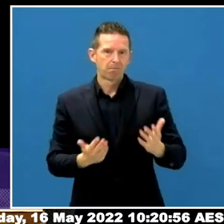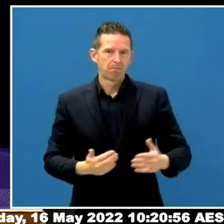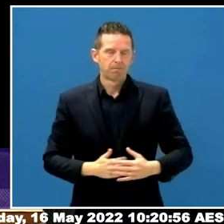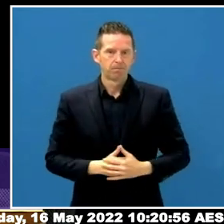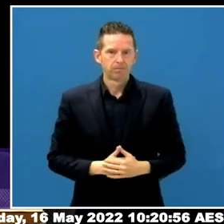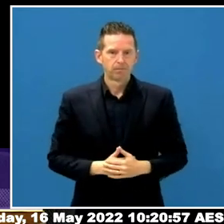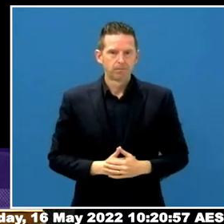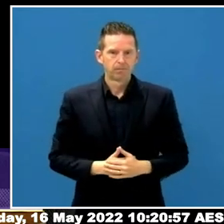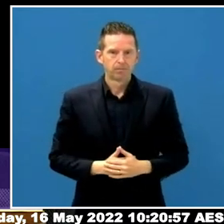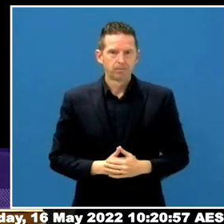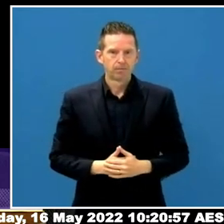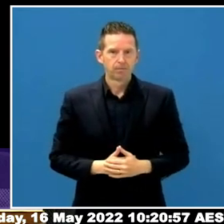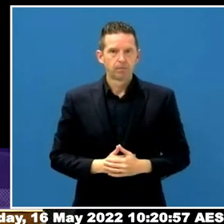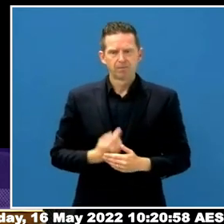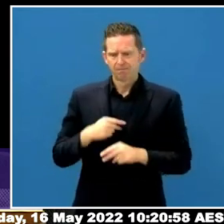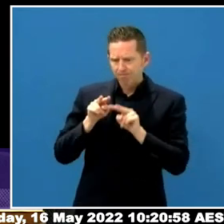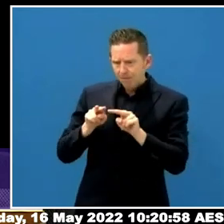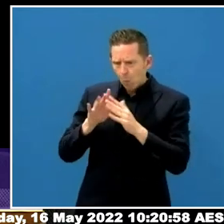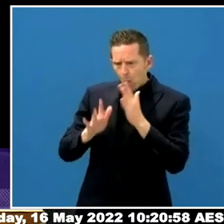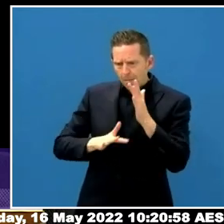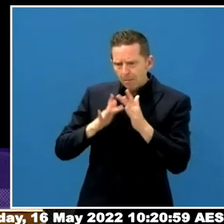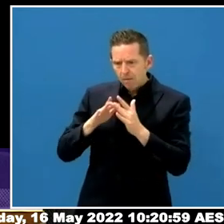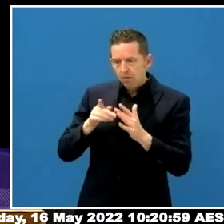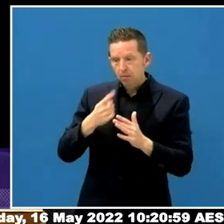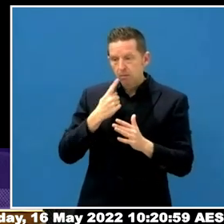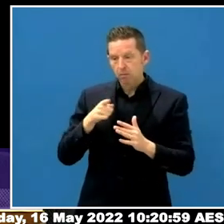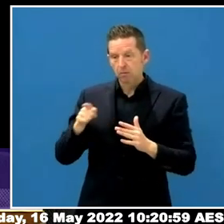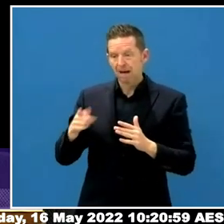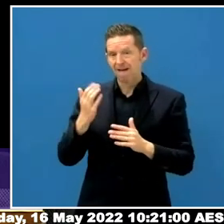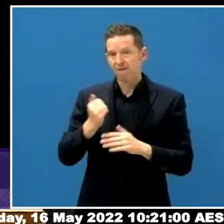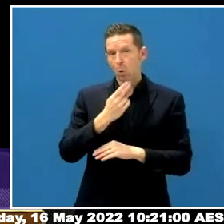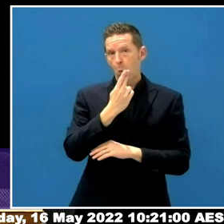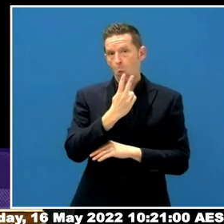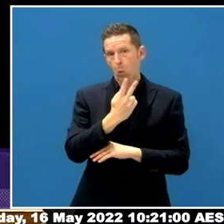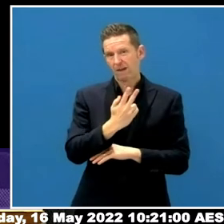According to its website, Afford now operates 28 day programs in New South Wales,